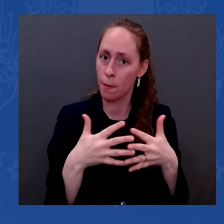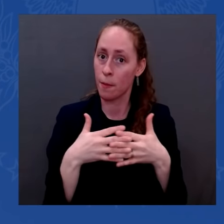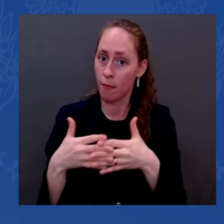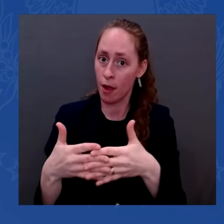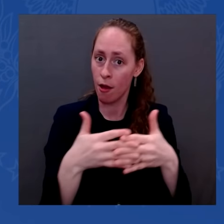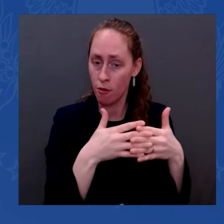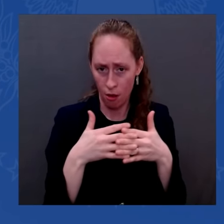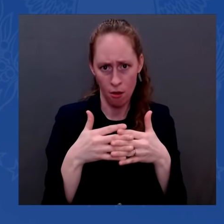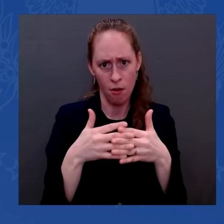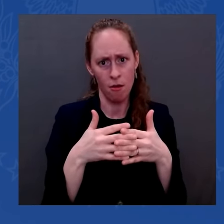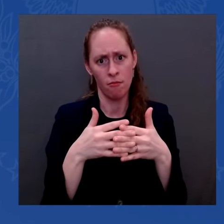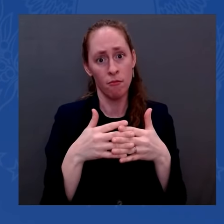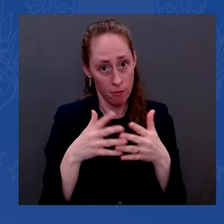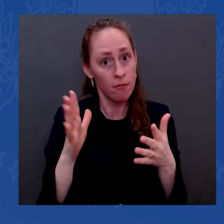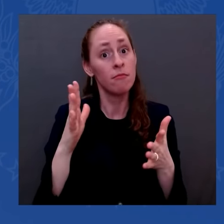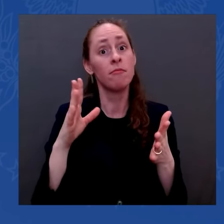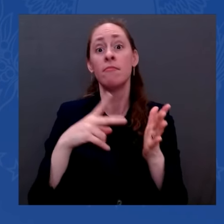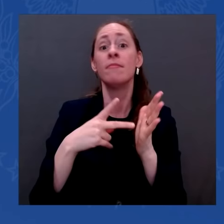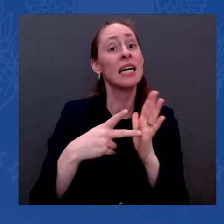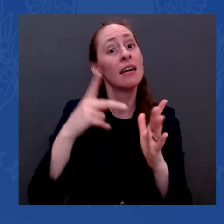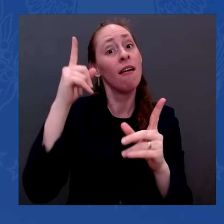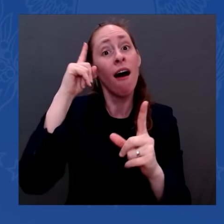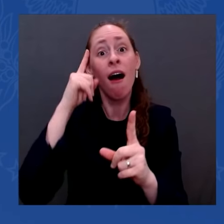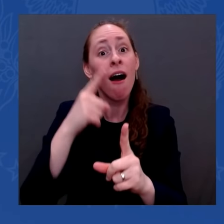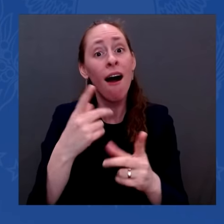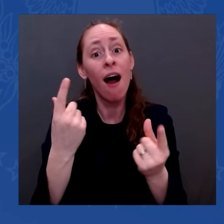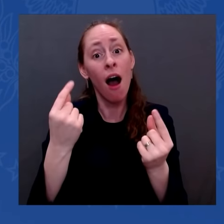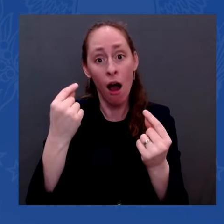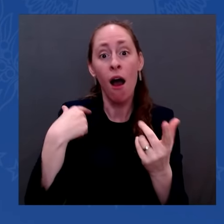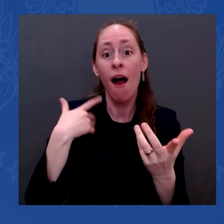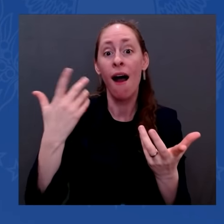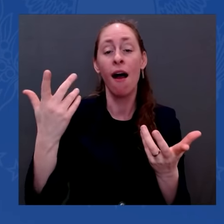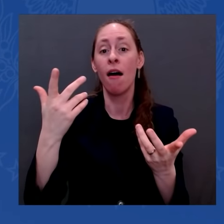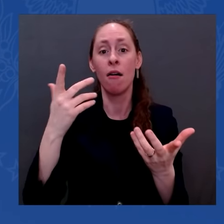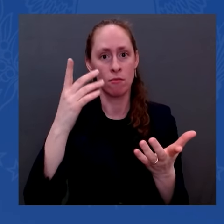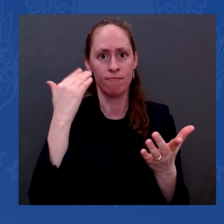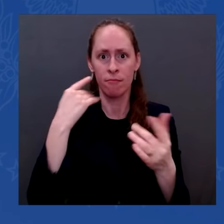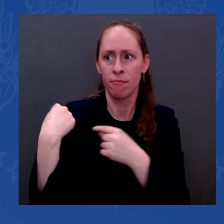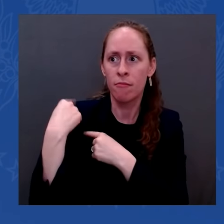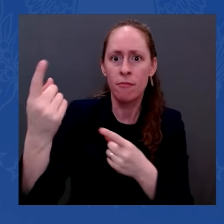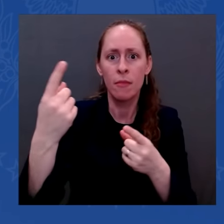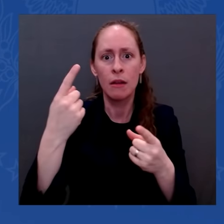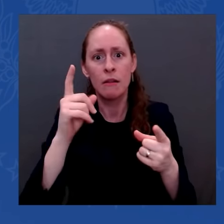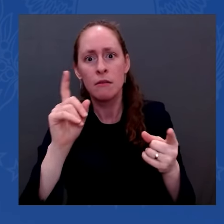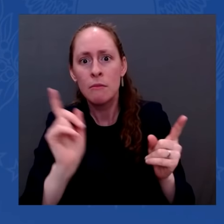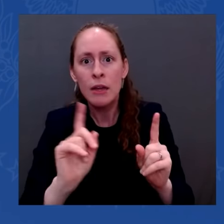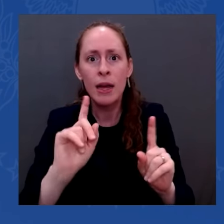And -- and including in critical materials like lithium, graphite, rare earth materials,